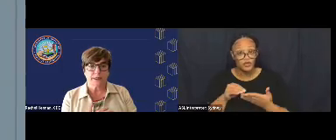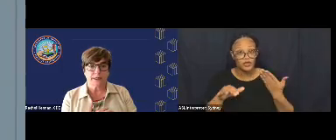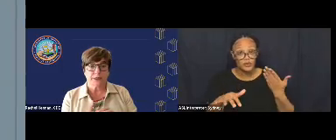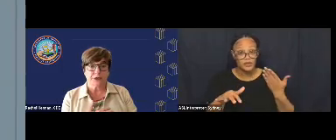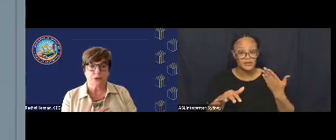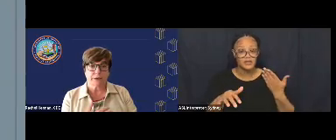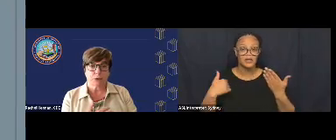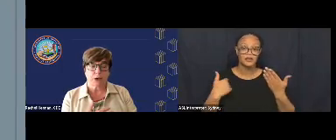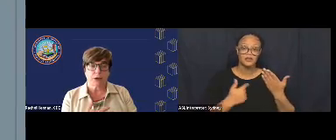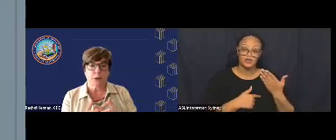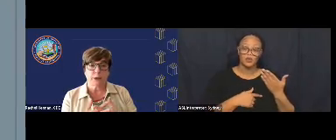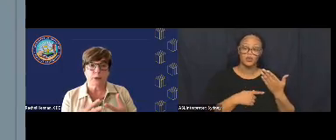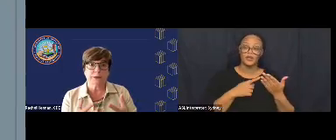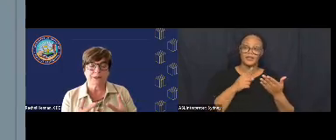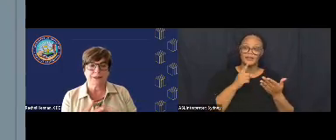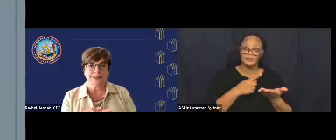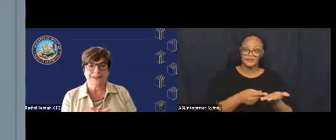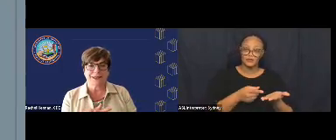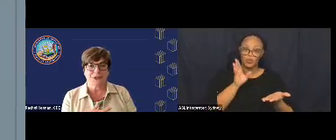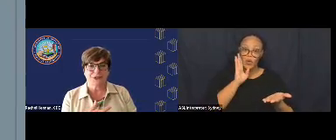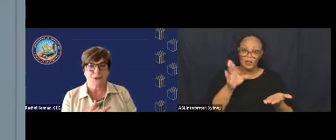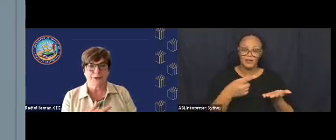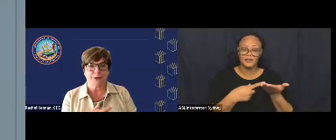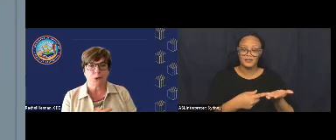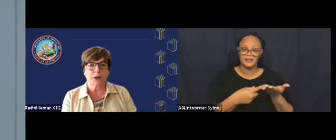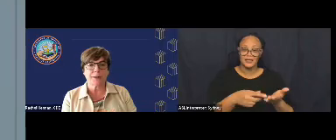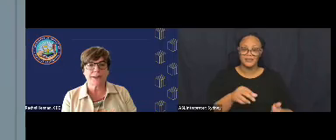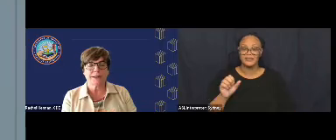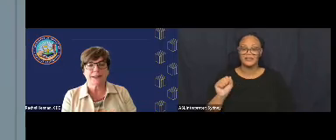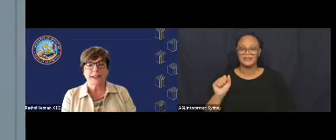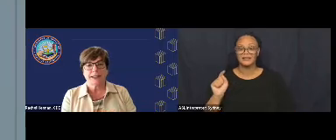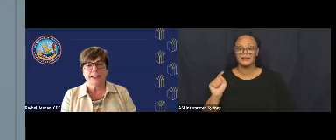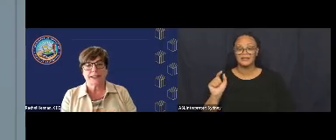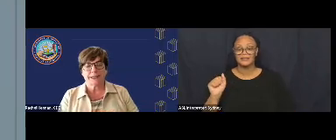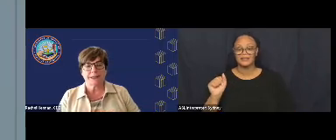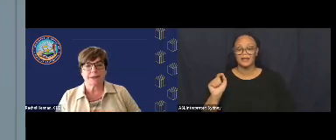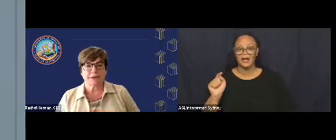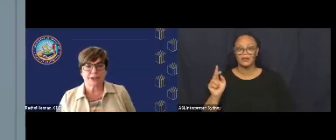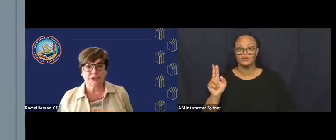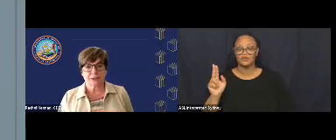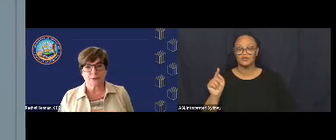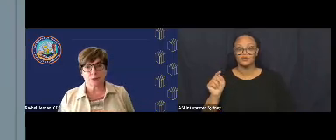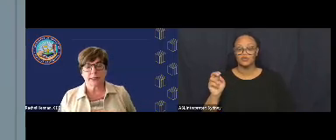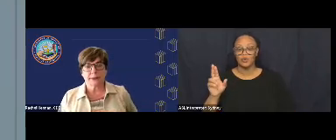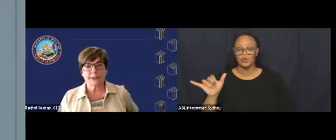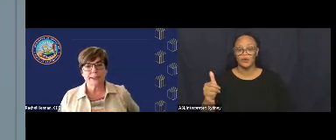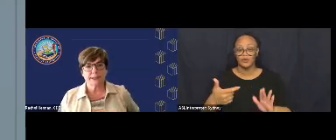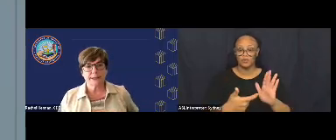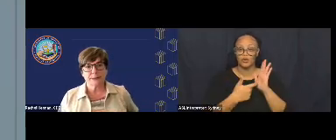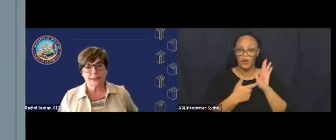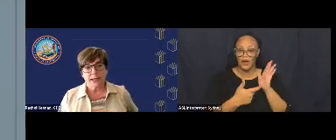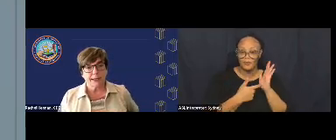discussed statutory. We will discuss statutory requirements, key considerations for IEP teams,